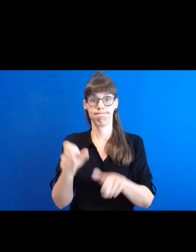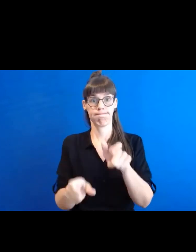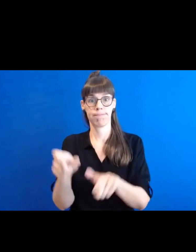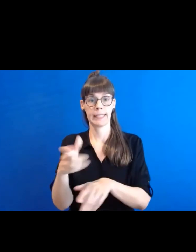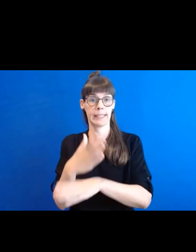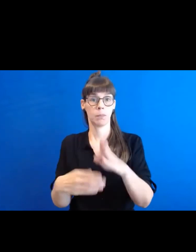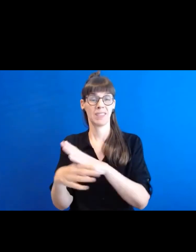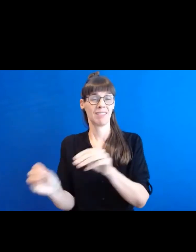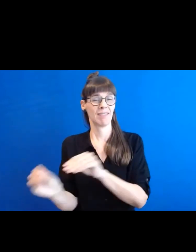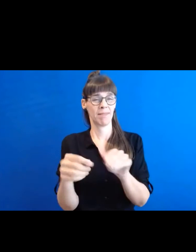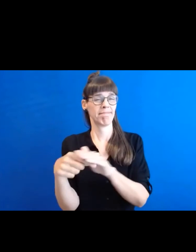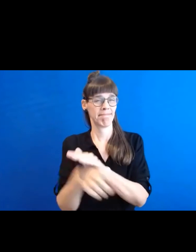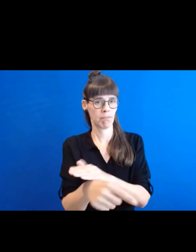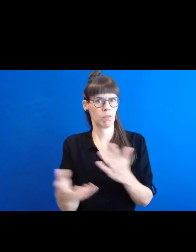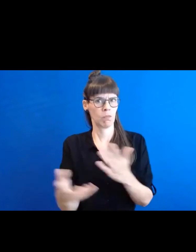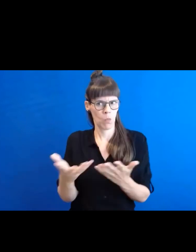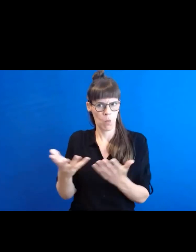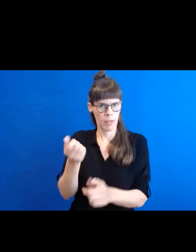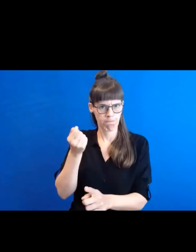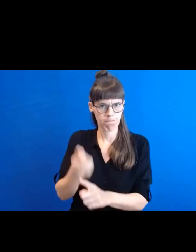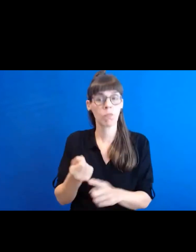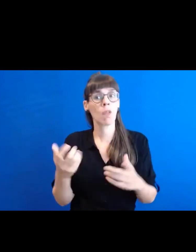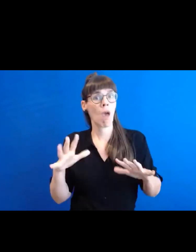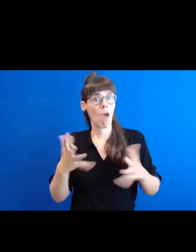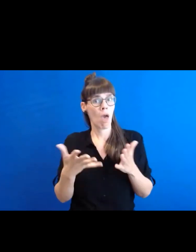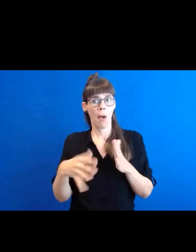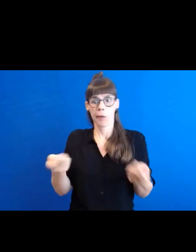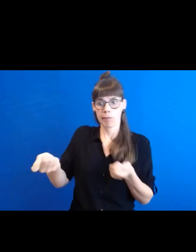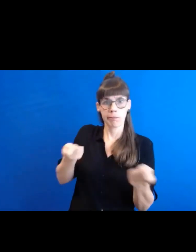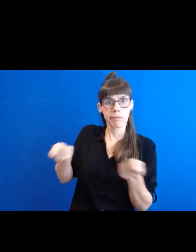. Starting with what do we know about the impact of